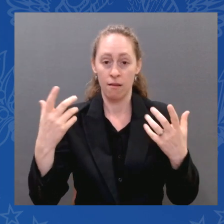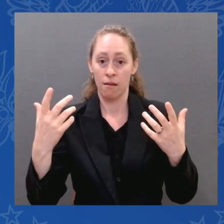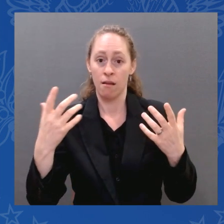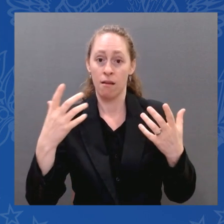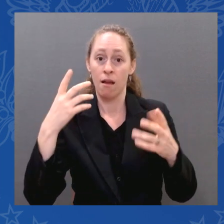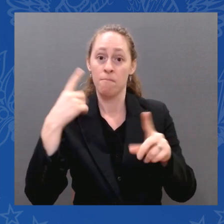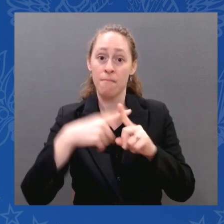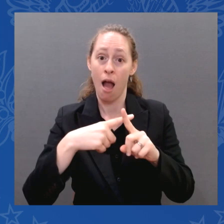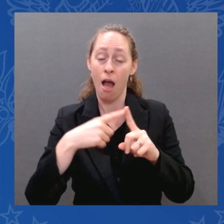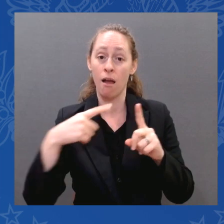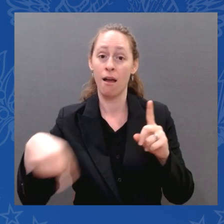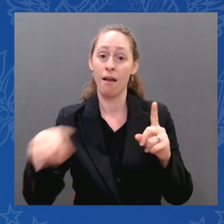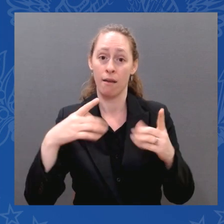to build me an adapted bike.